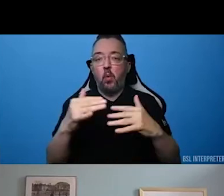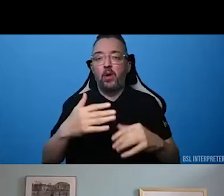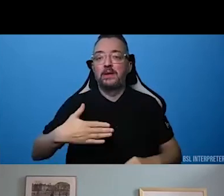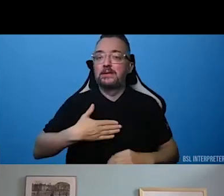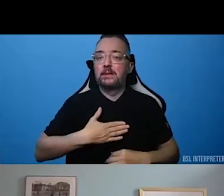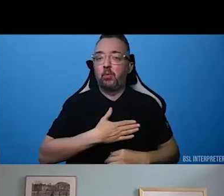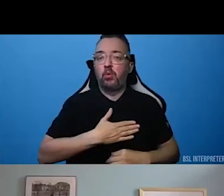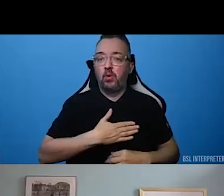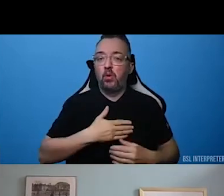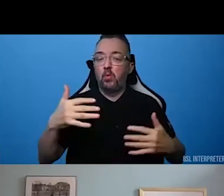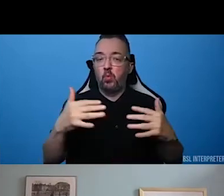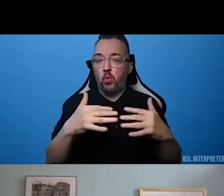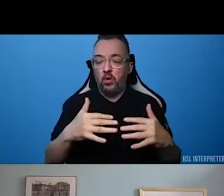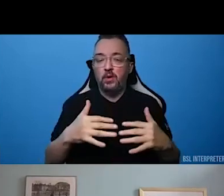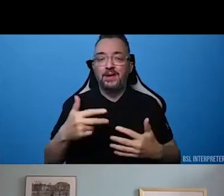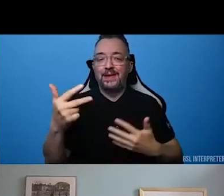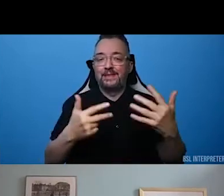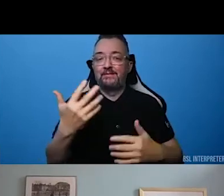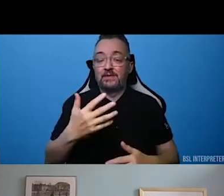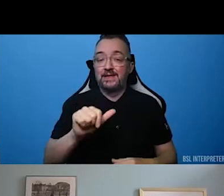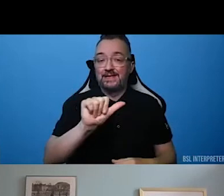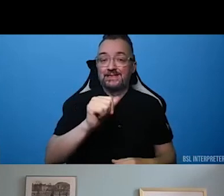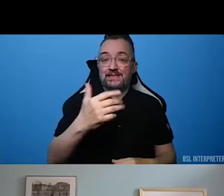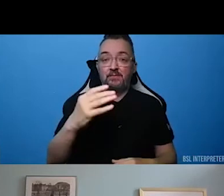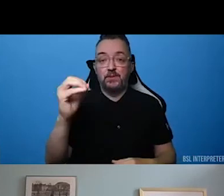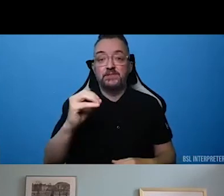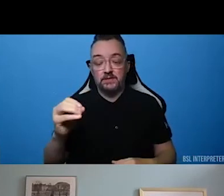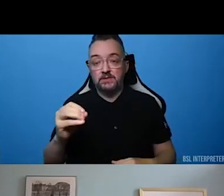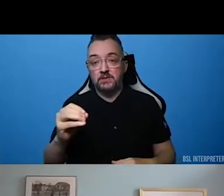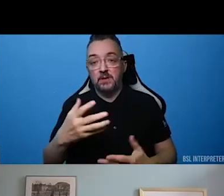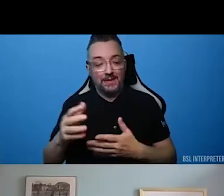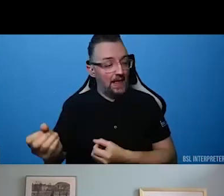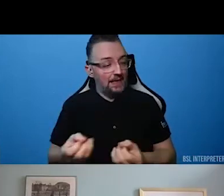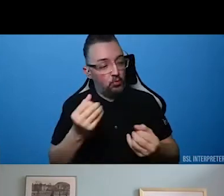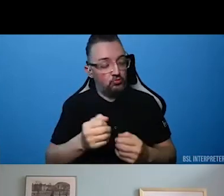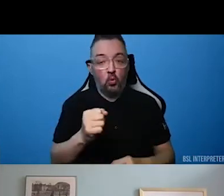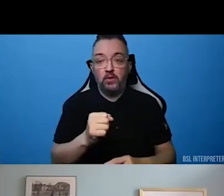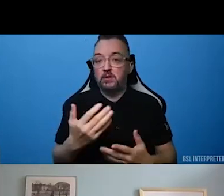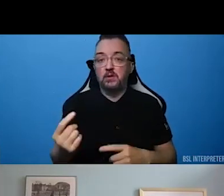by 1815, 65% of all goods exported from Scotland went to the West Indies.